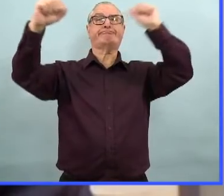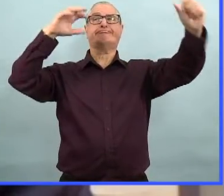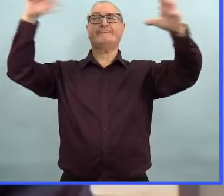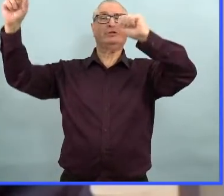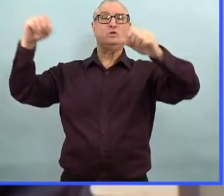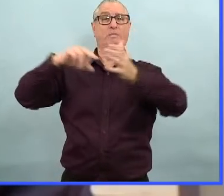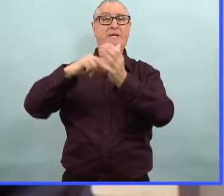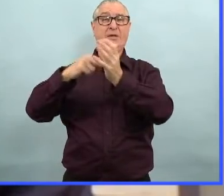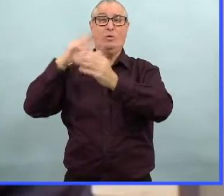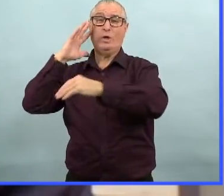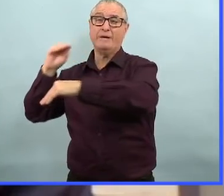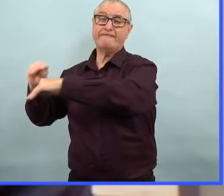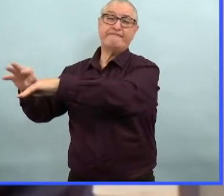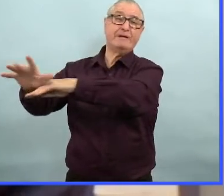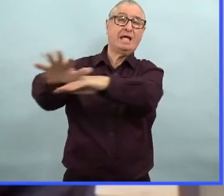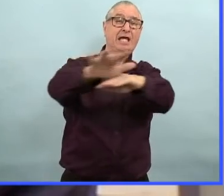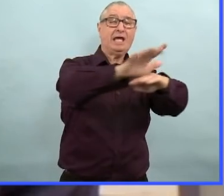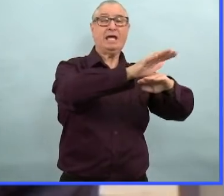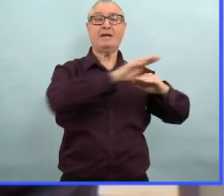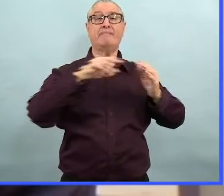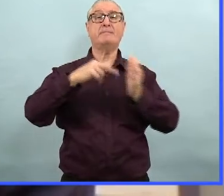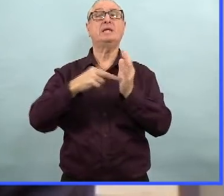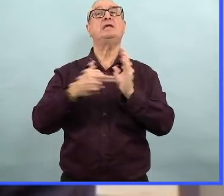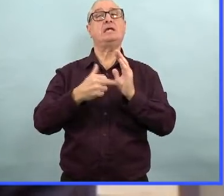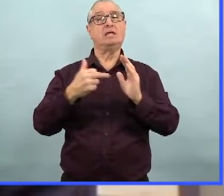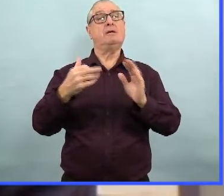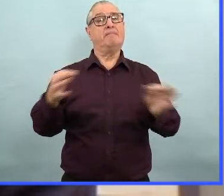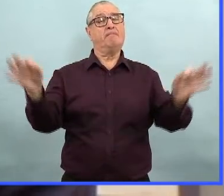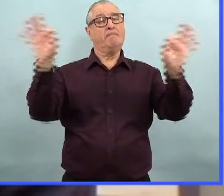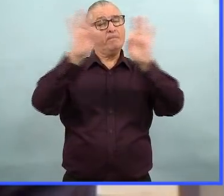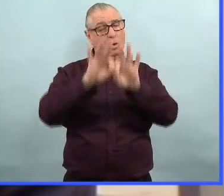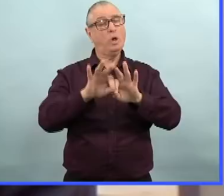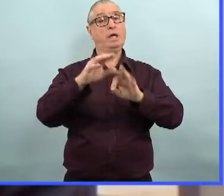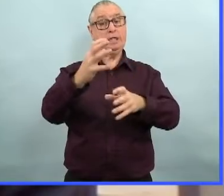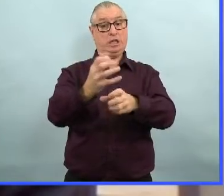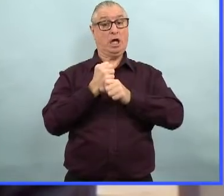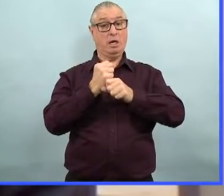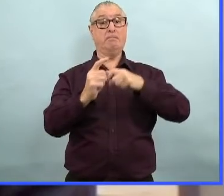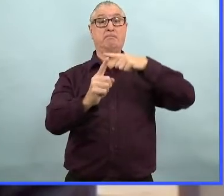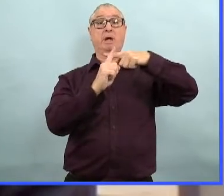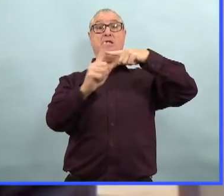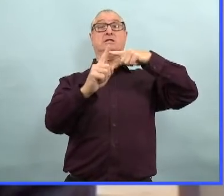days if you're symptomatic and don't have a and are not going for testing